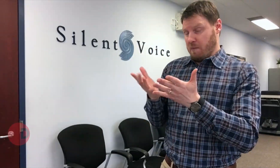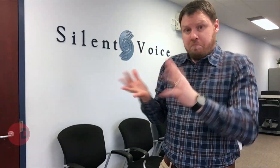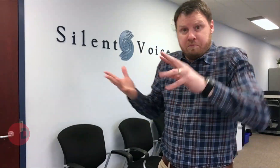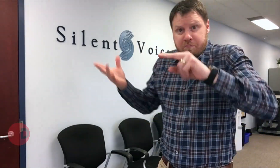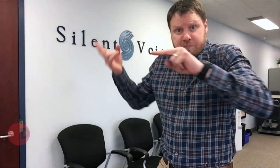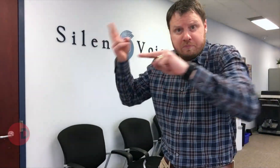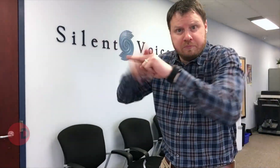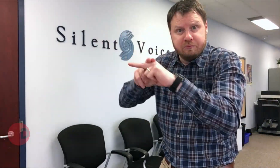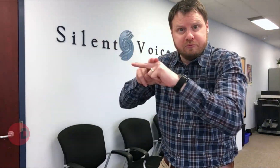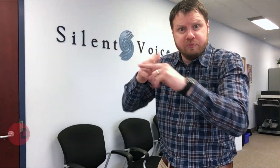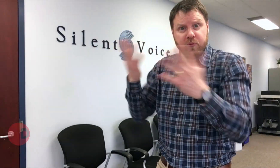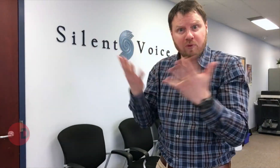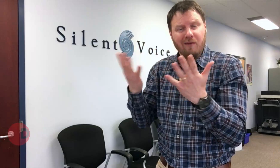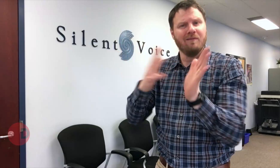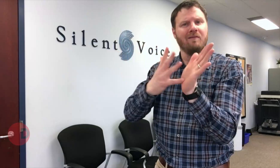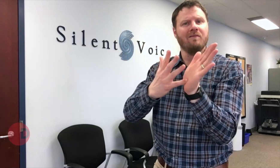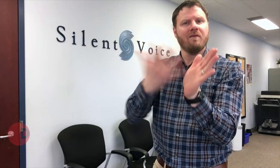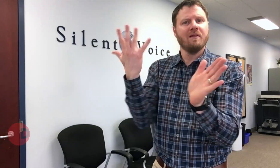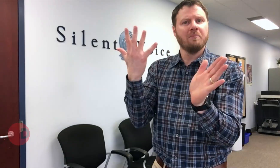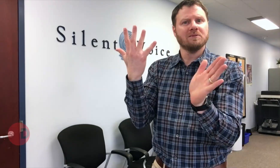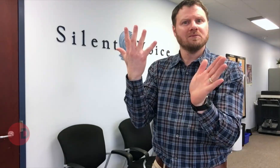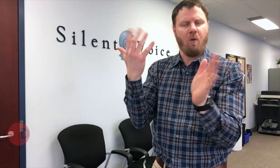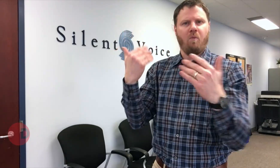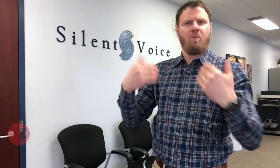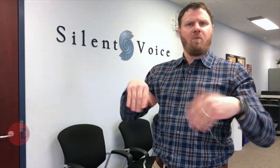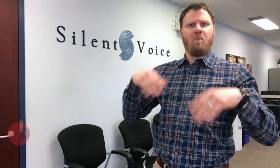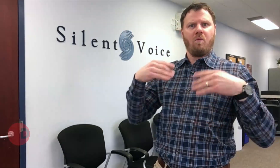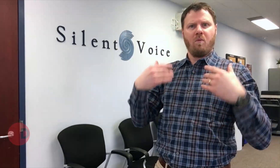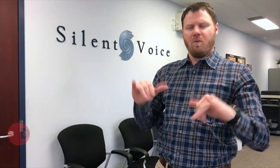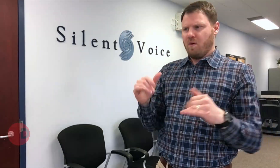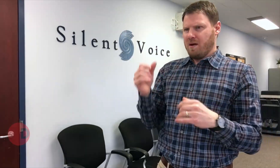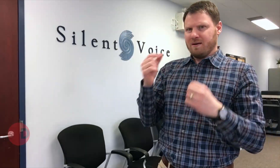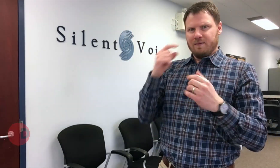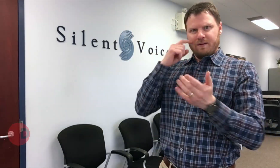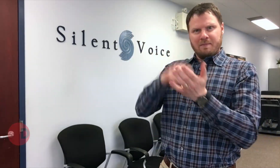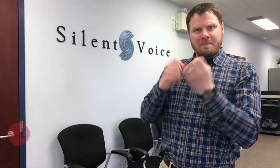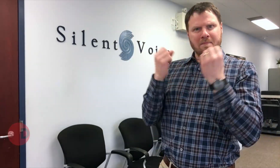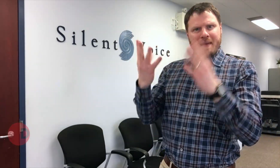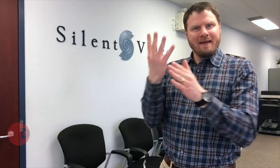We are noticing many gaps and increases in need which our staff